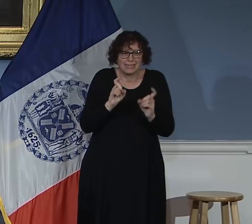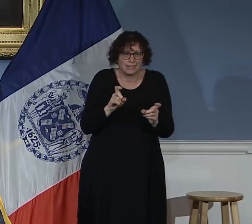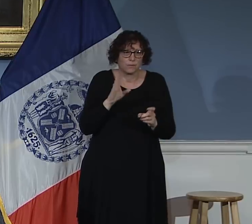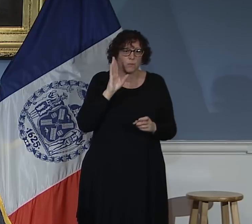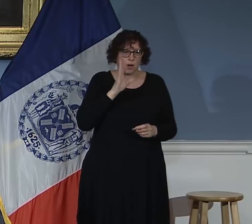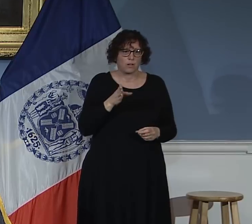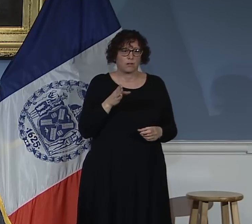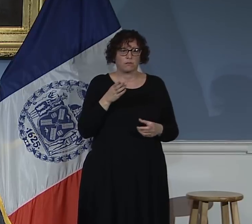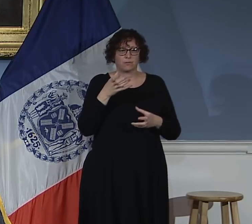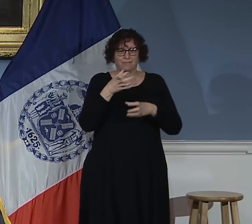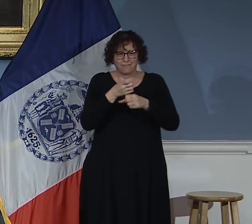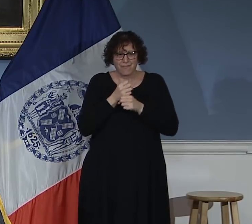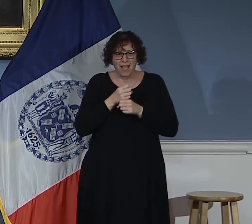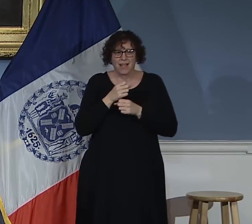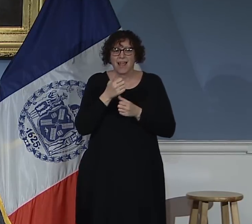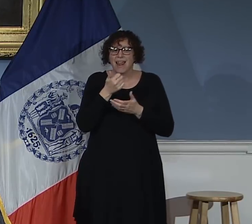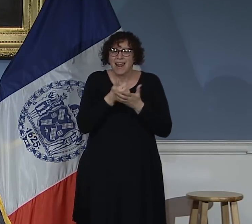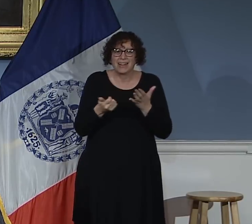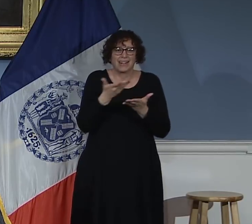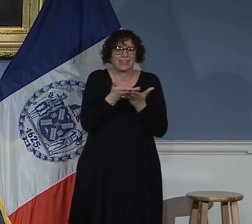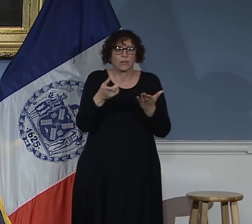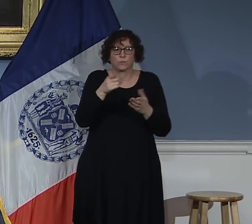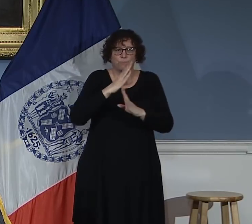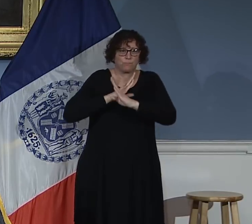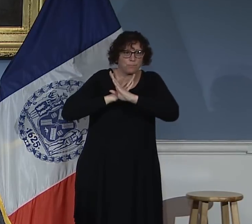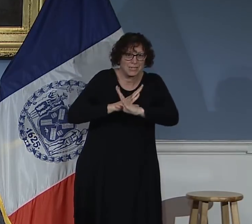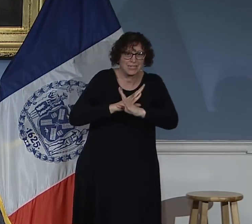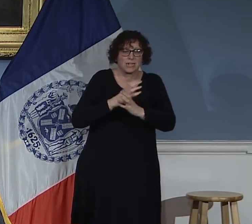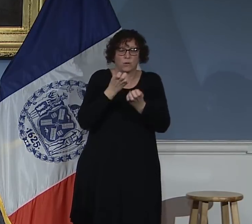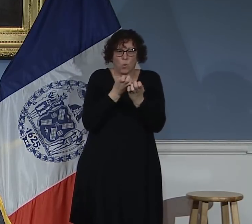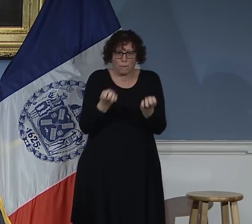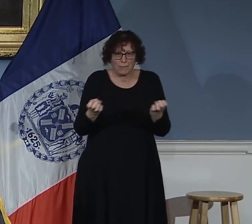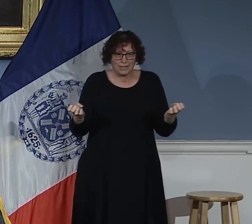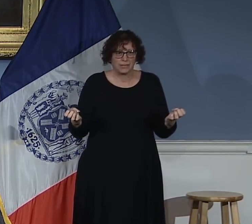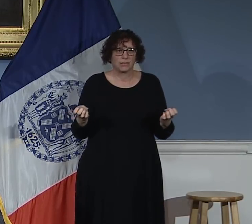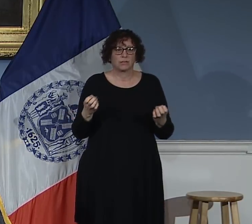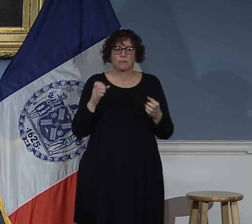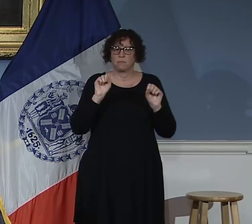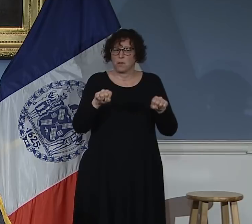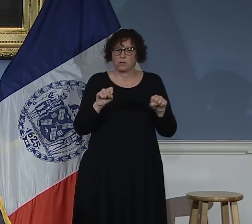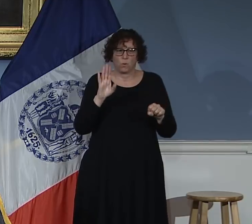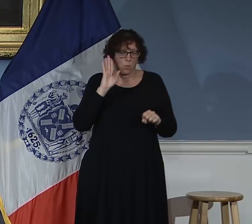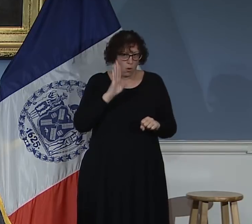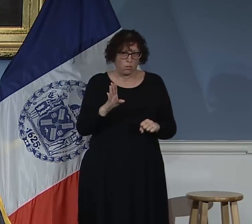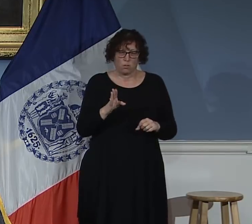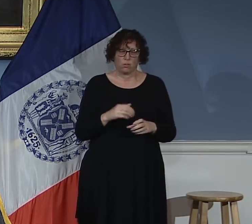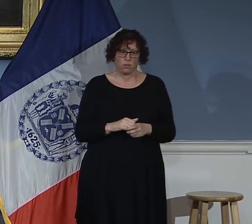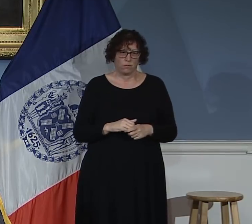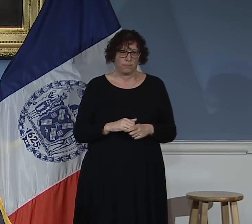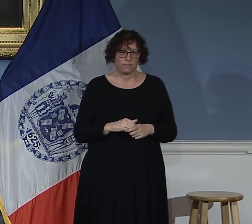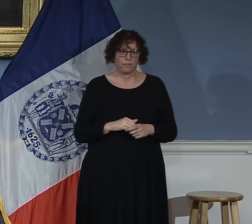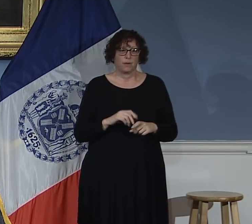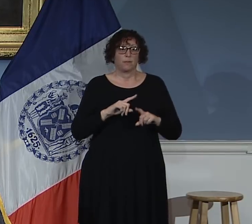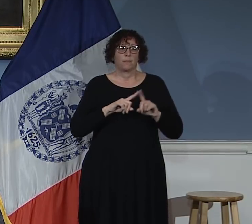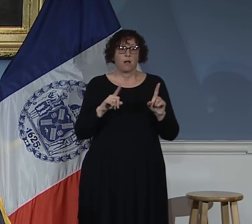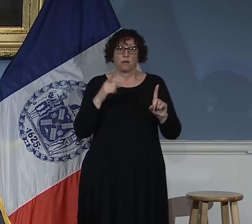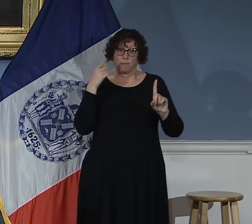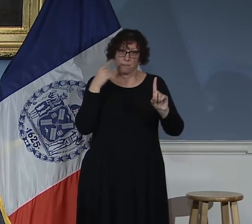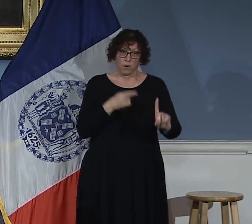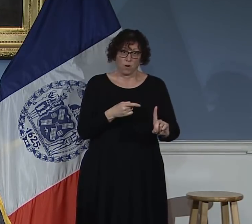EVERYTHING WE CAN TO GET EVERY CONCEIVABLE SPPULY OF PROTECTIVE EQUIPMENT FROM ANYWHERE IN THE NATION THAT WE CAN ON TH E PRIVATE MART KE